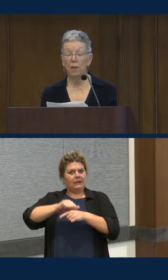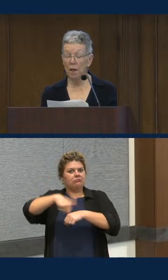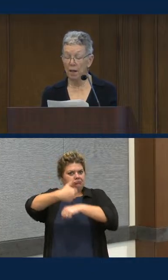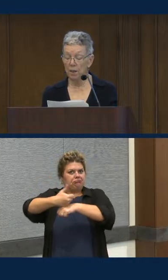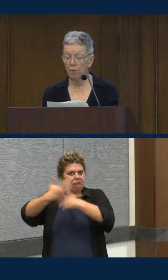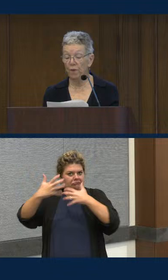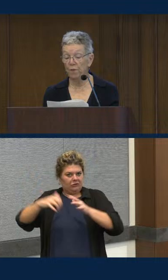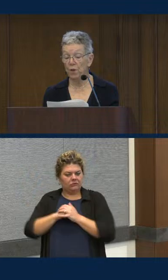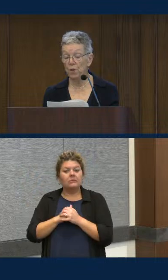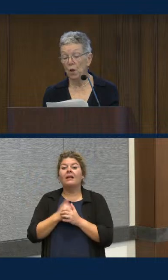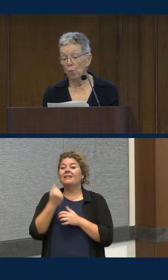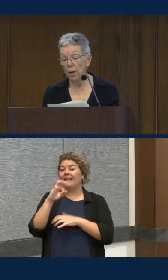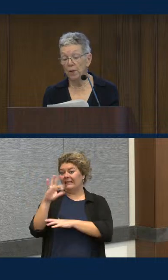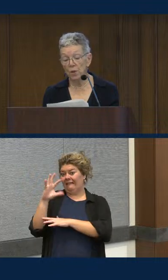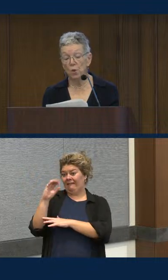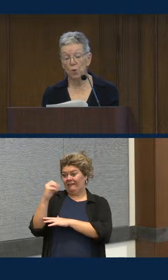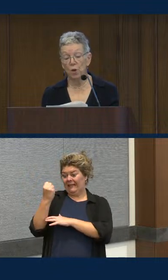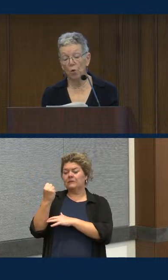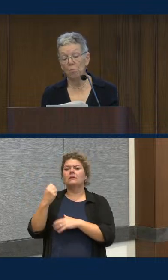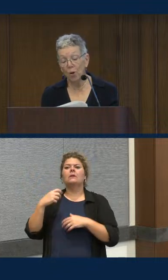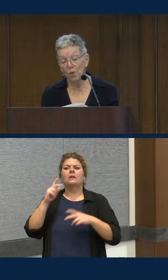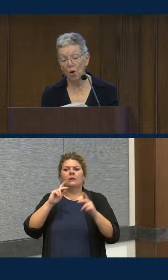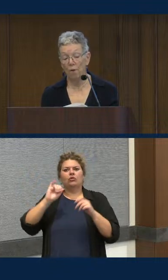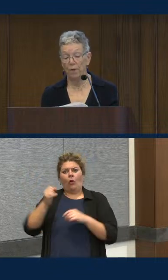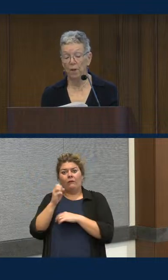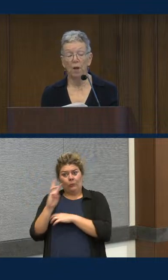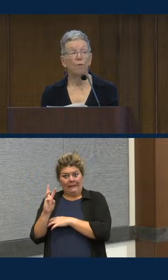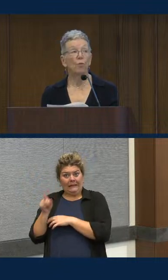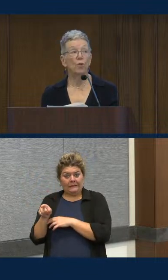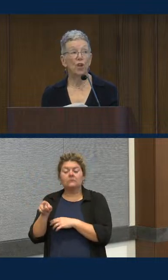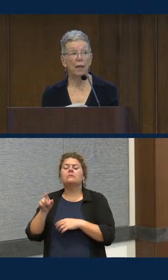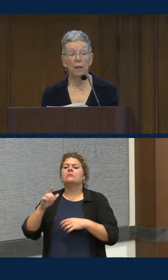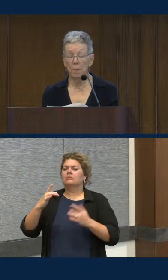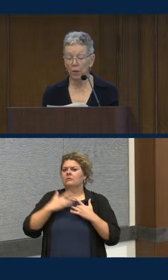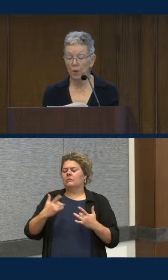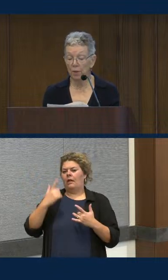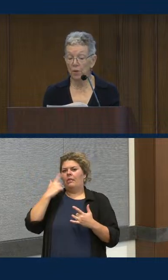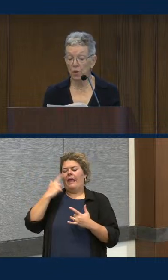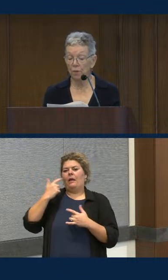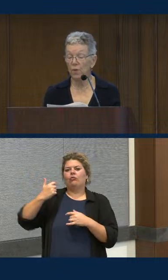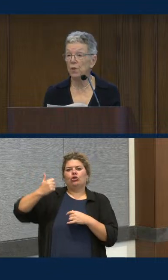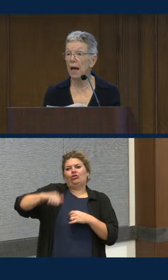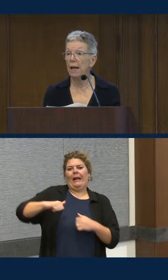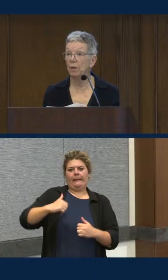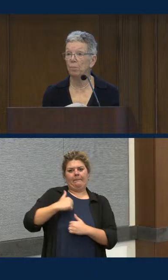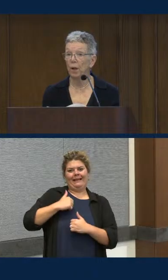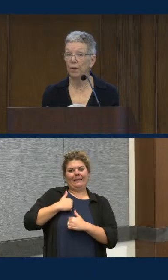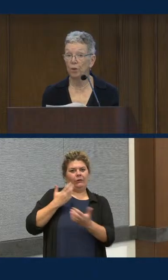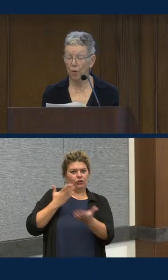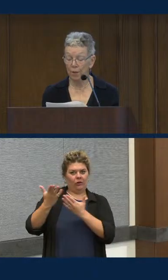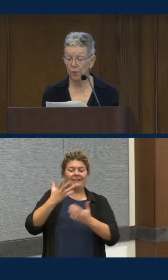Witnesses were known most often for rejecting military service